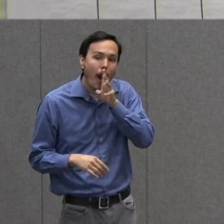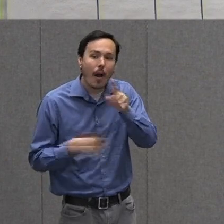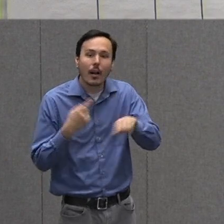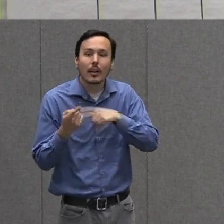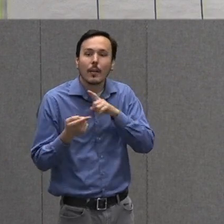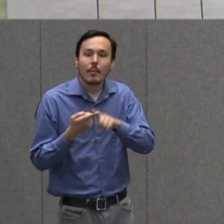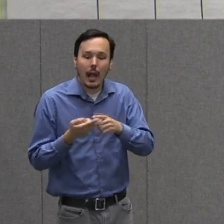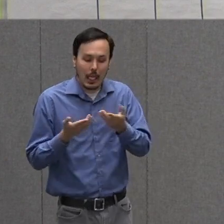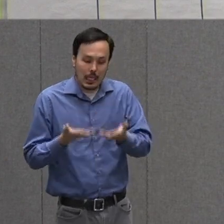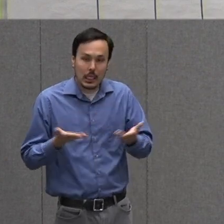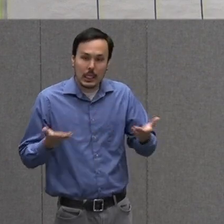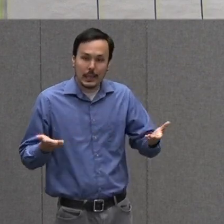that they want to help with.